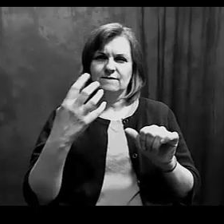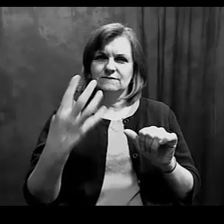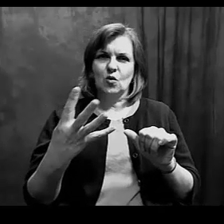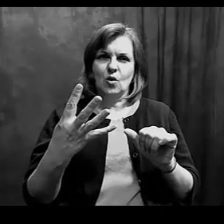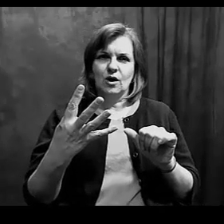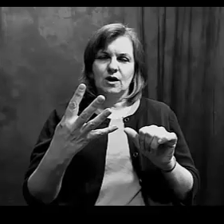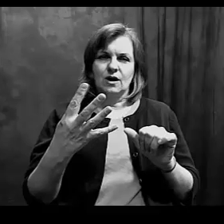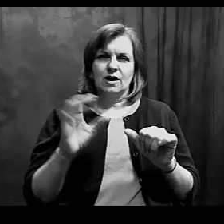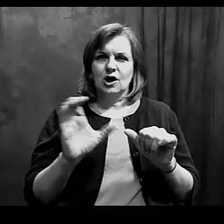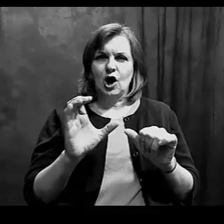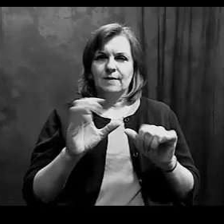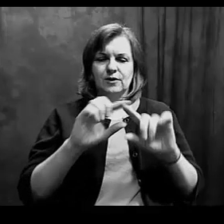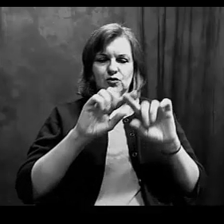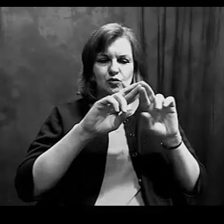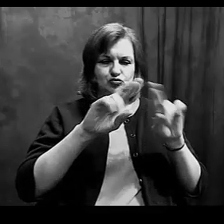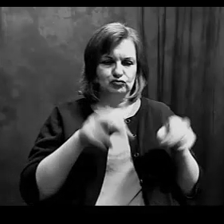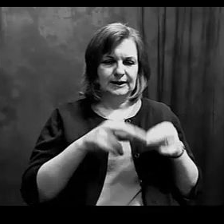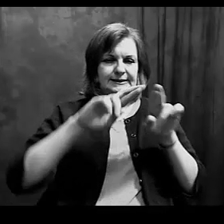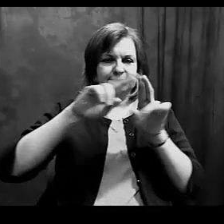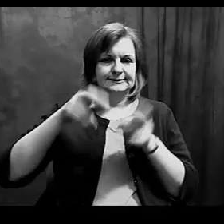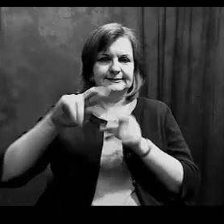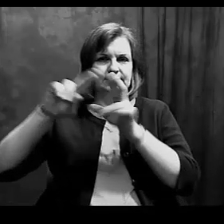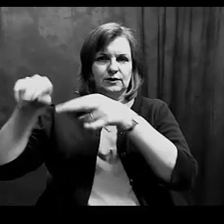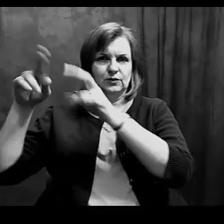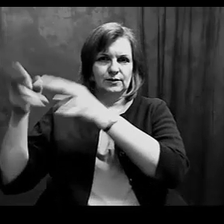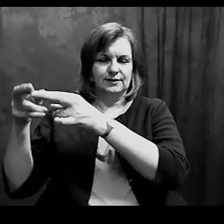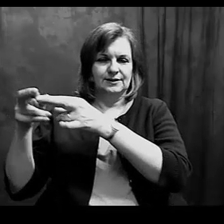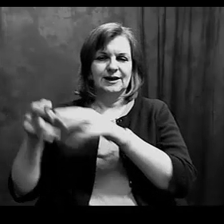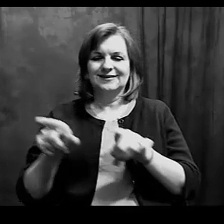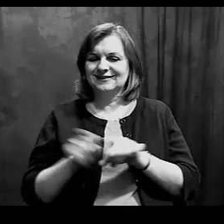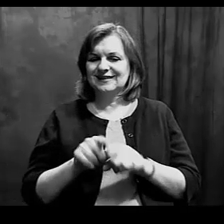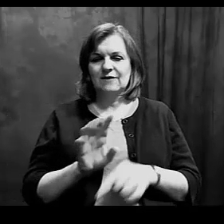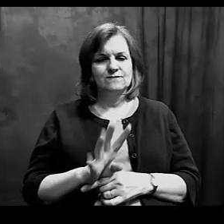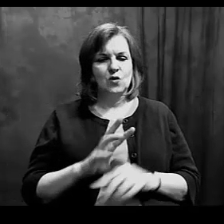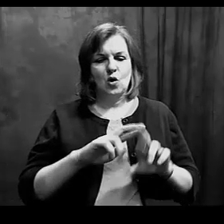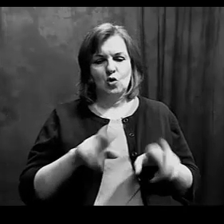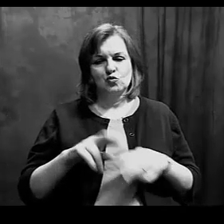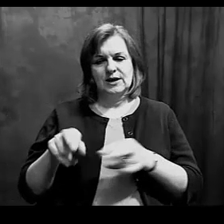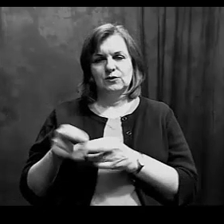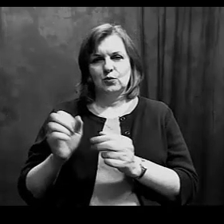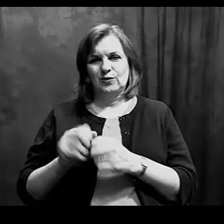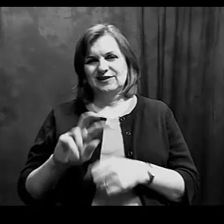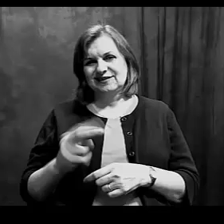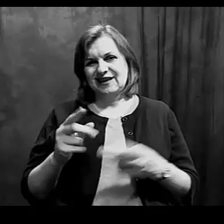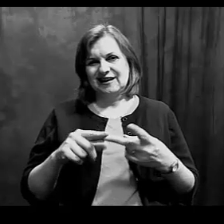so we've got 1 - 2 - 3 - 4 carbon rings